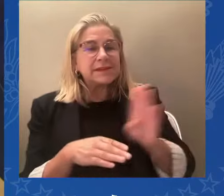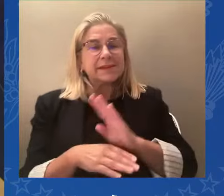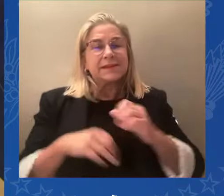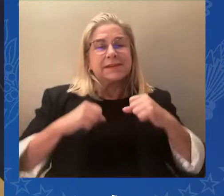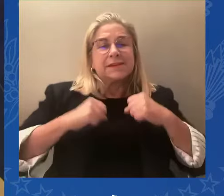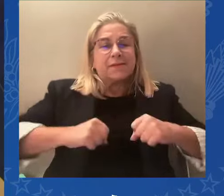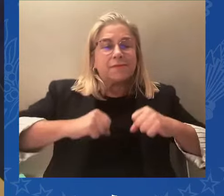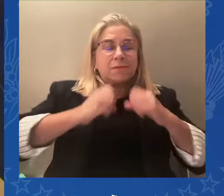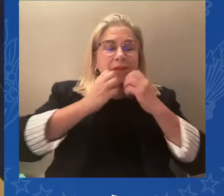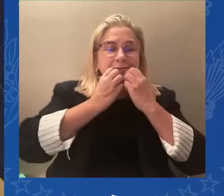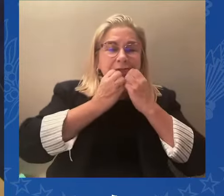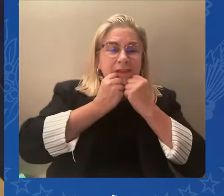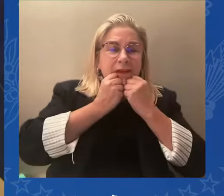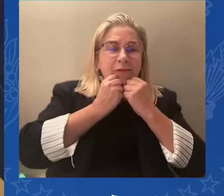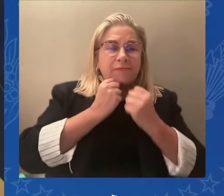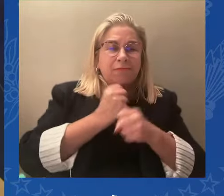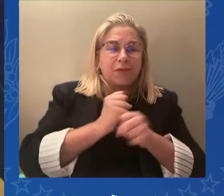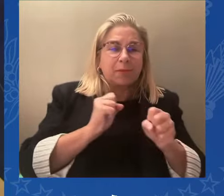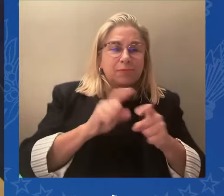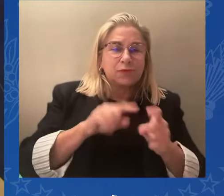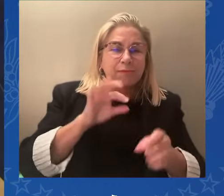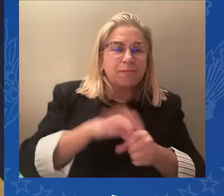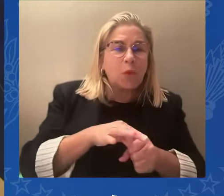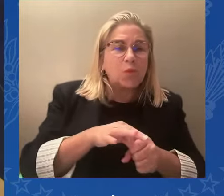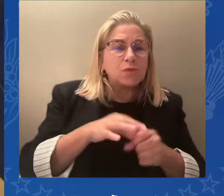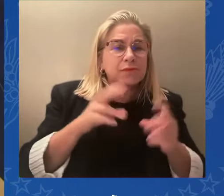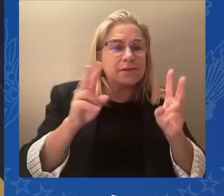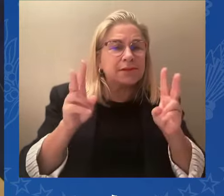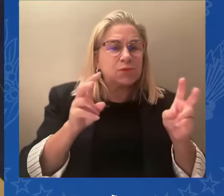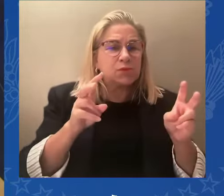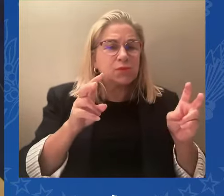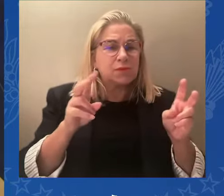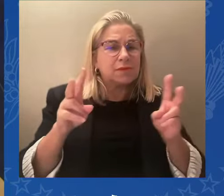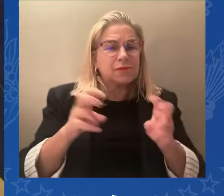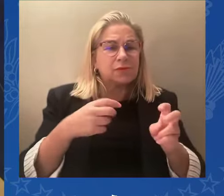and your leadership as a proud -- I’m going to say -- still a member of CBC.